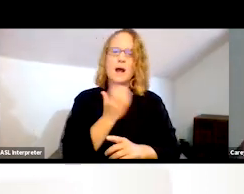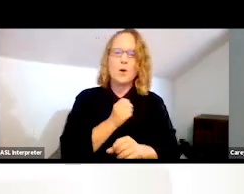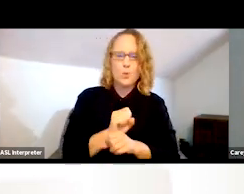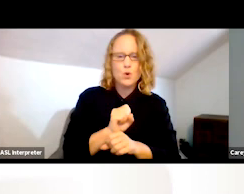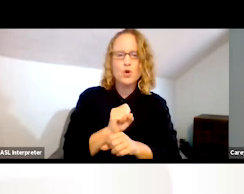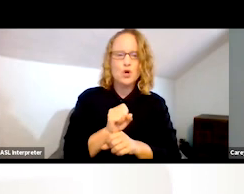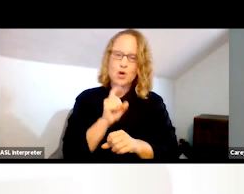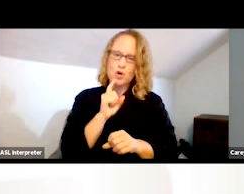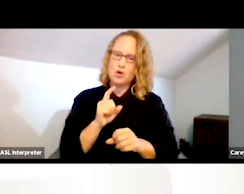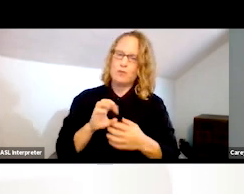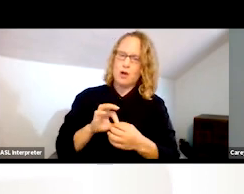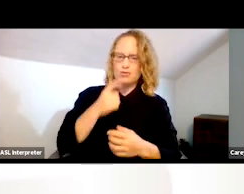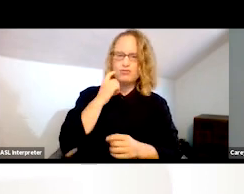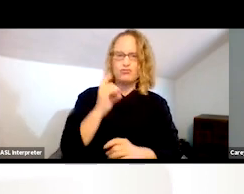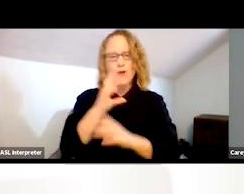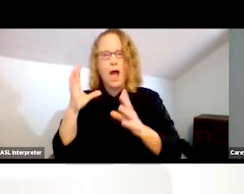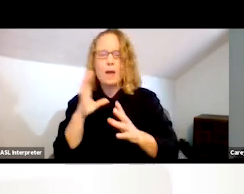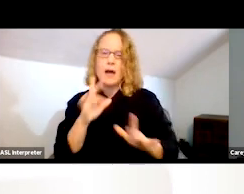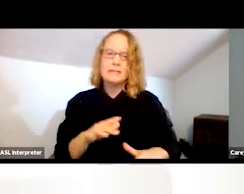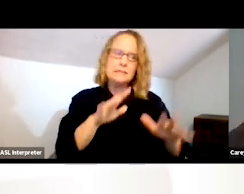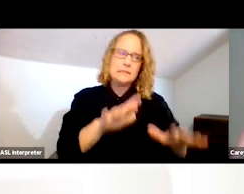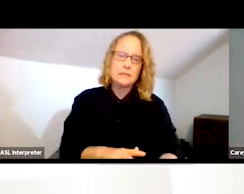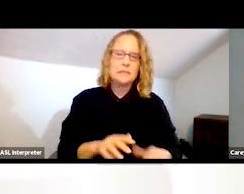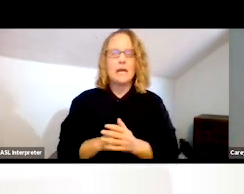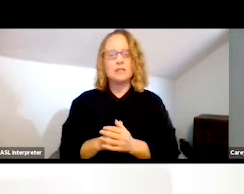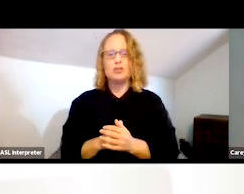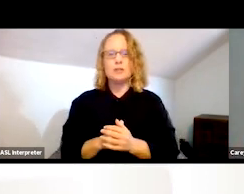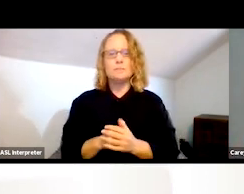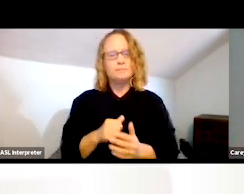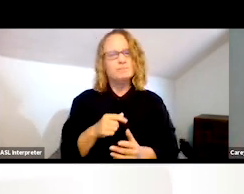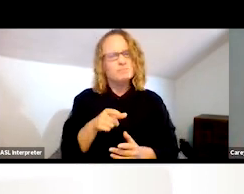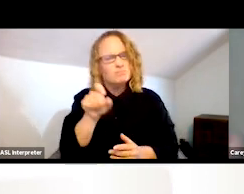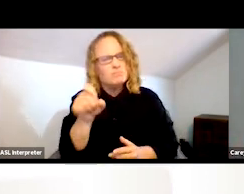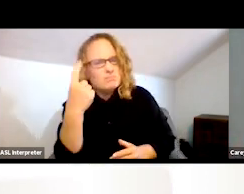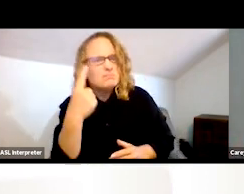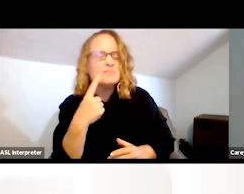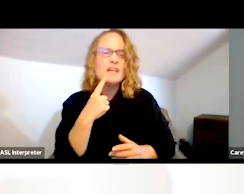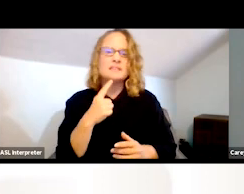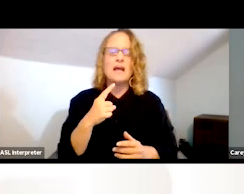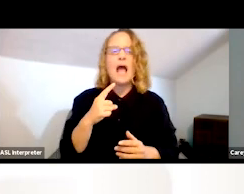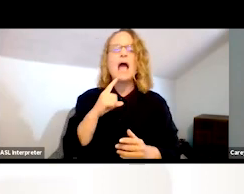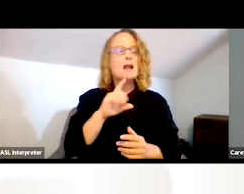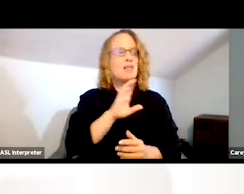And the way that I'm gonna do that is by being present with the individual.